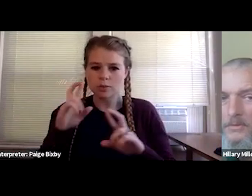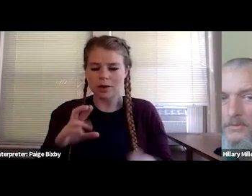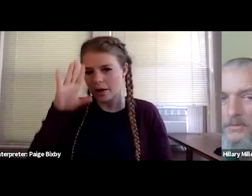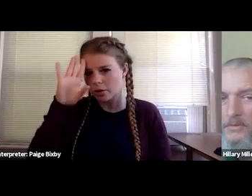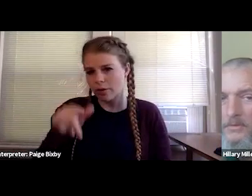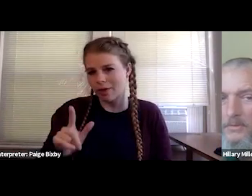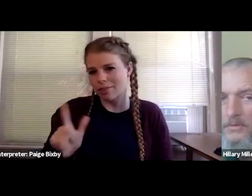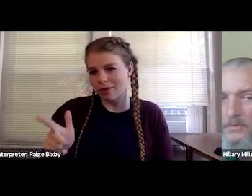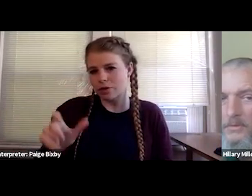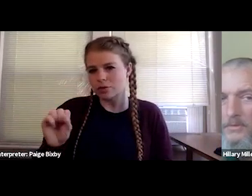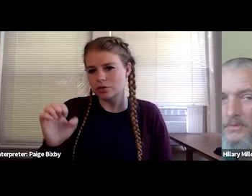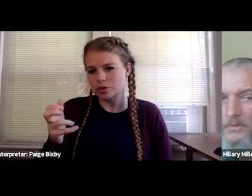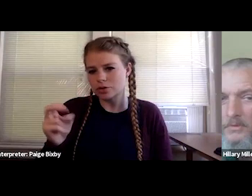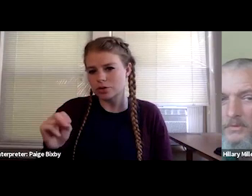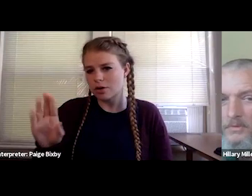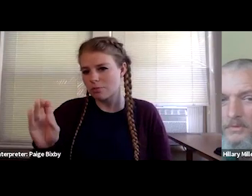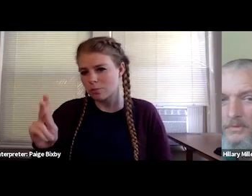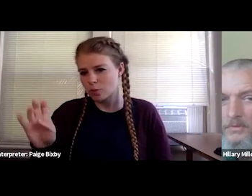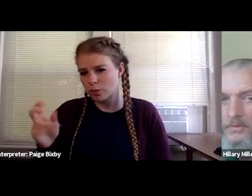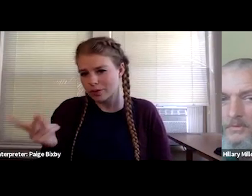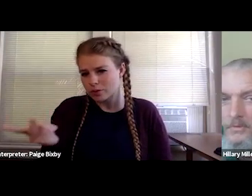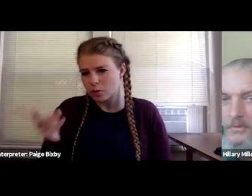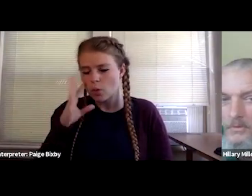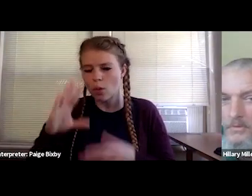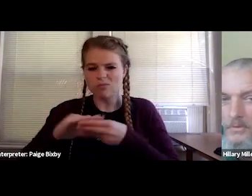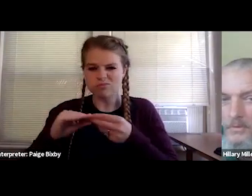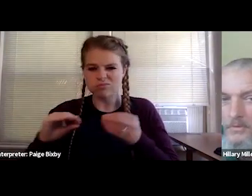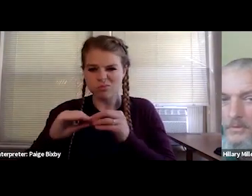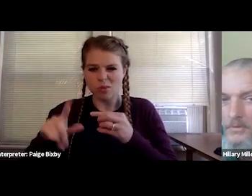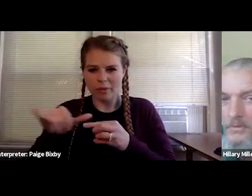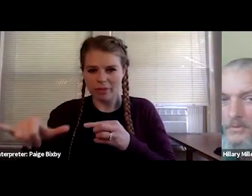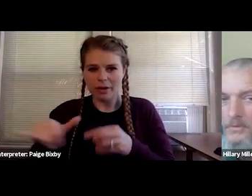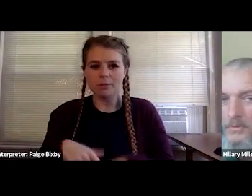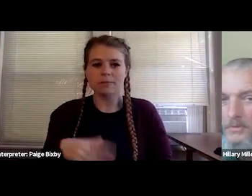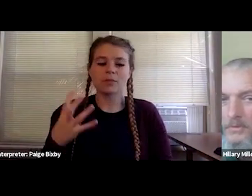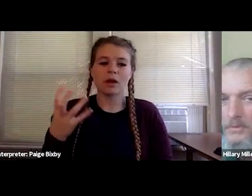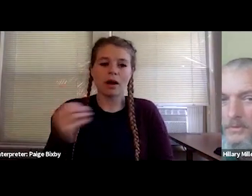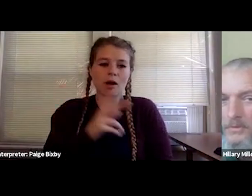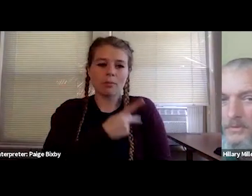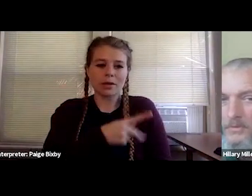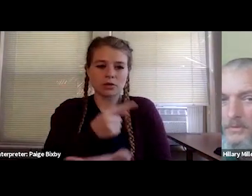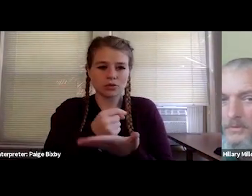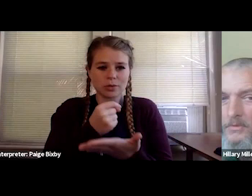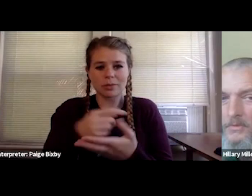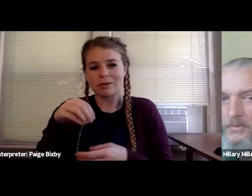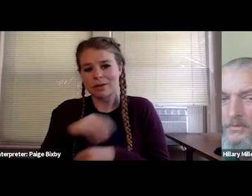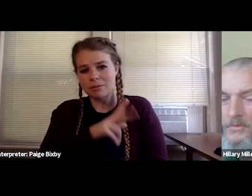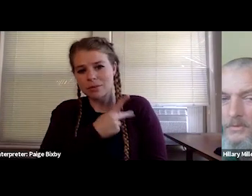from their, you know, expertise in the world of Prevention Point, outpatient treatment, inpatient treatment and withdrawal management. As Brian mentioned, you know,